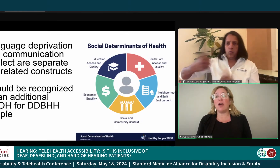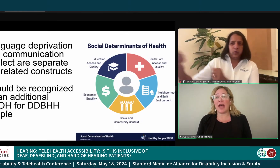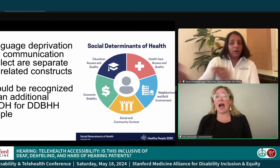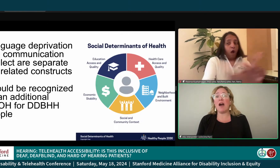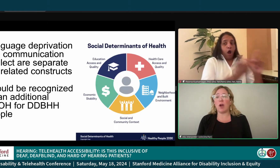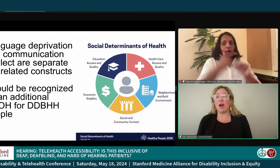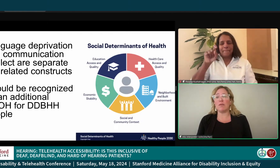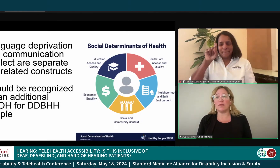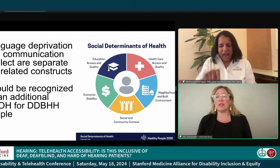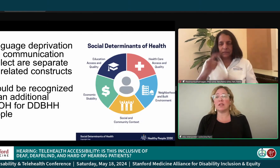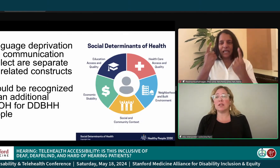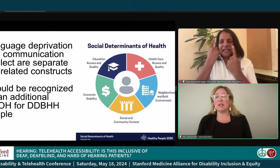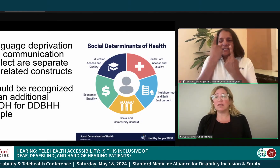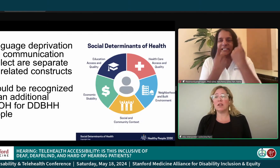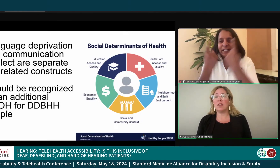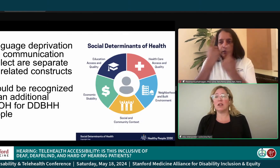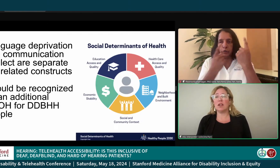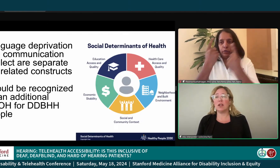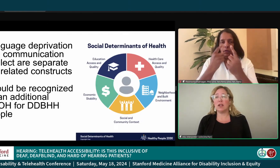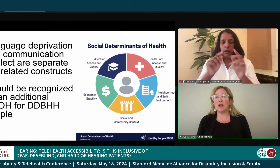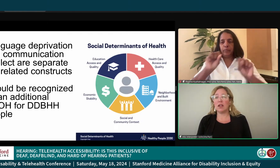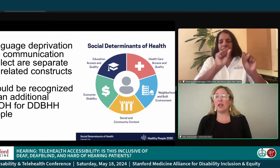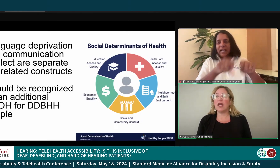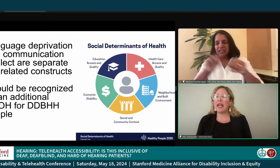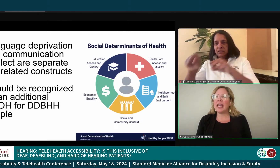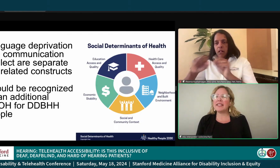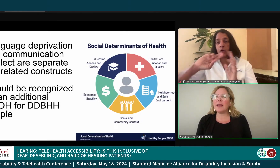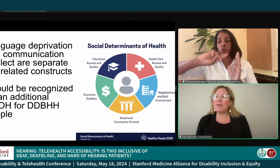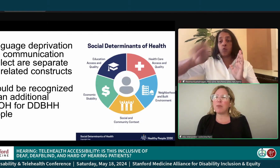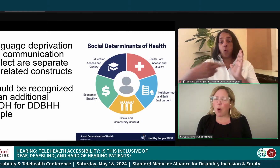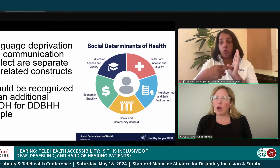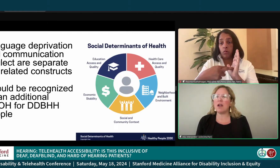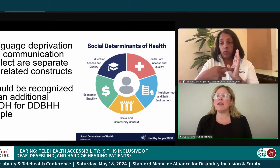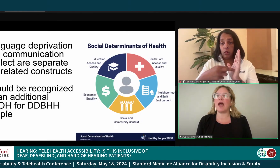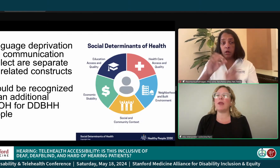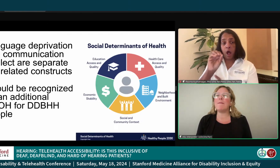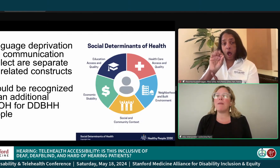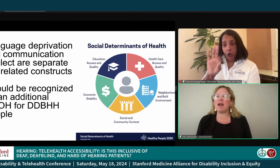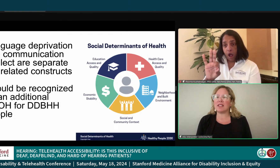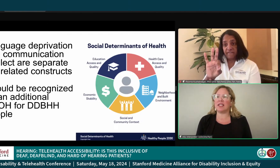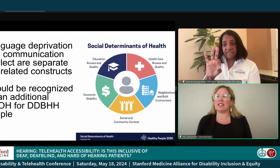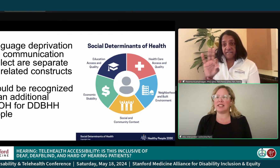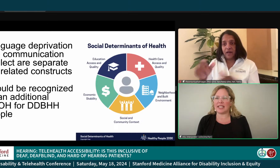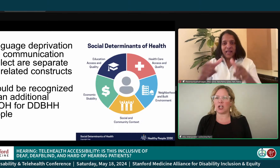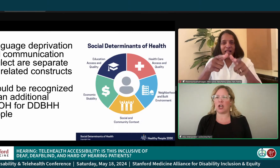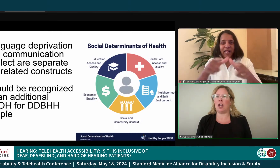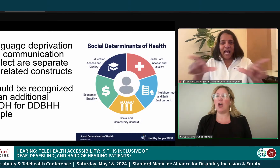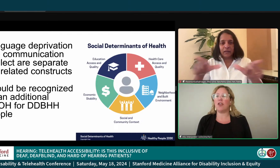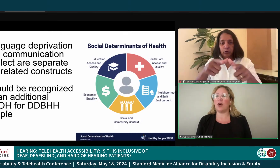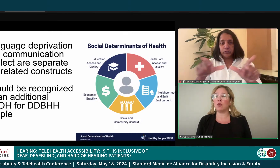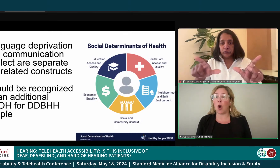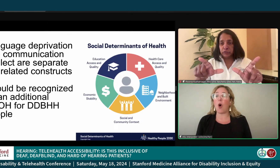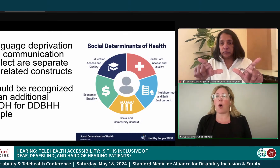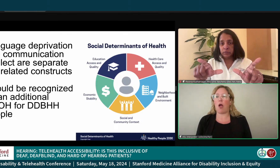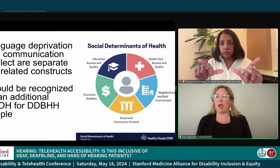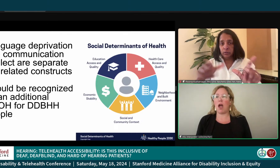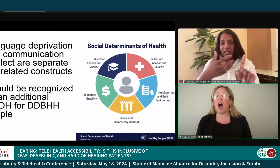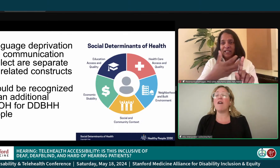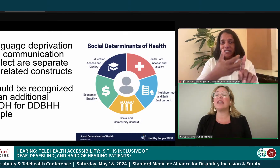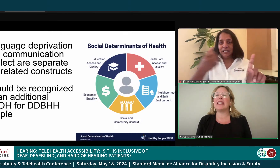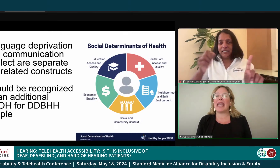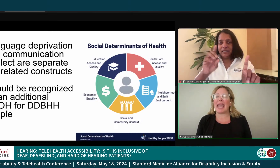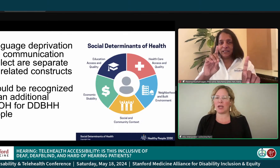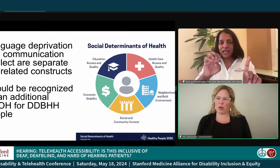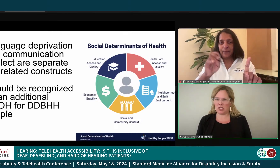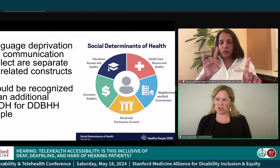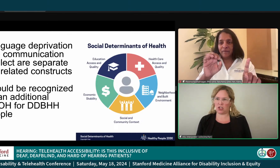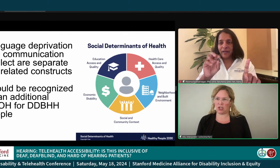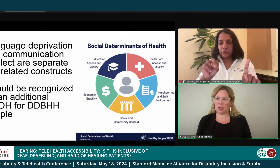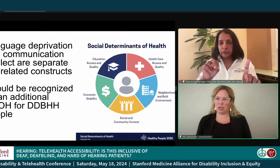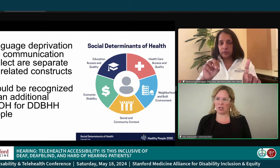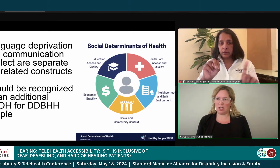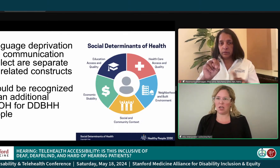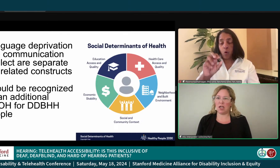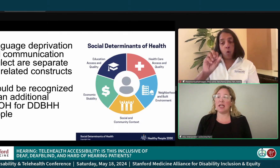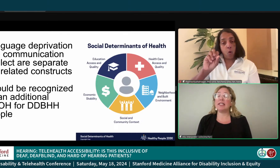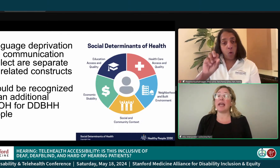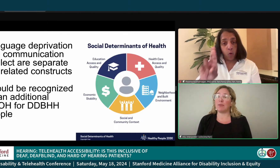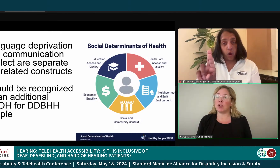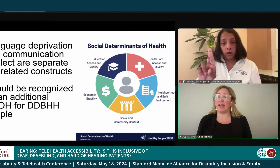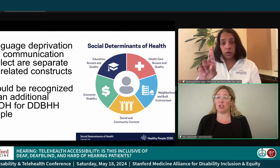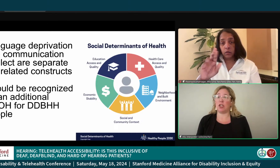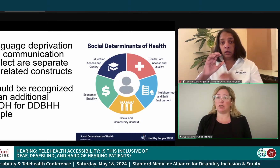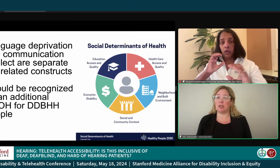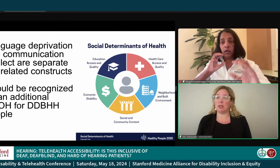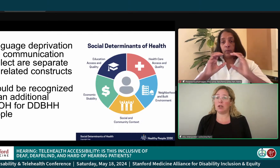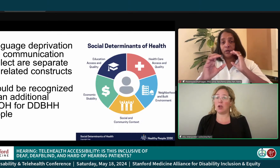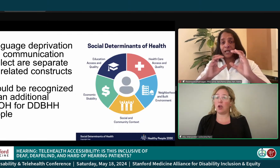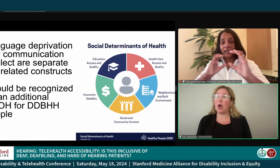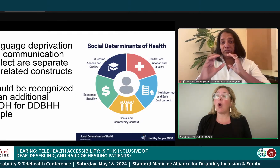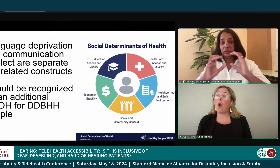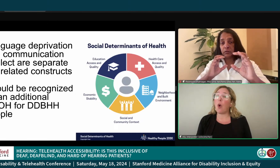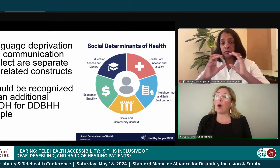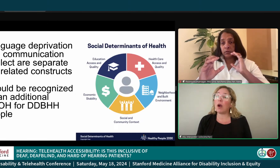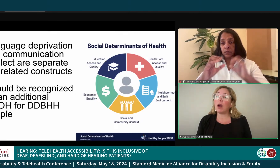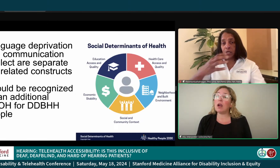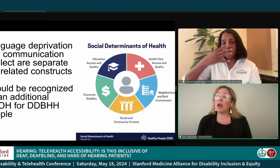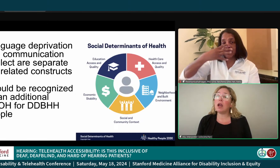health outcomes. It's important that we must consider the role of language deprivation or